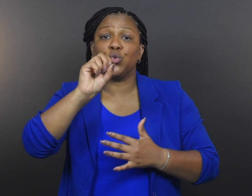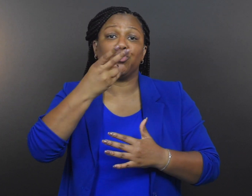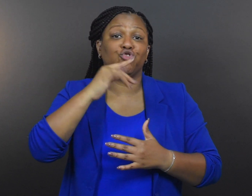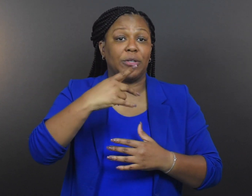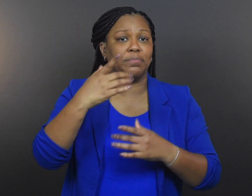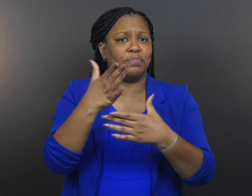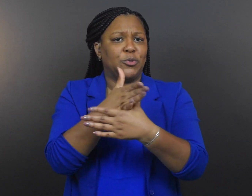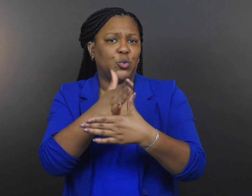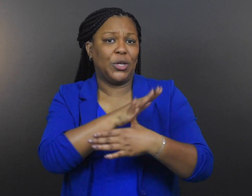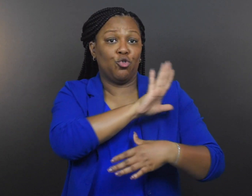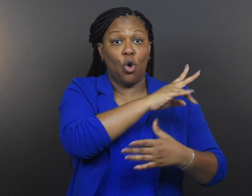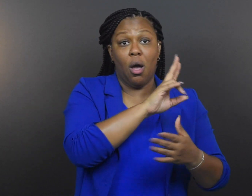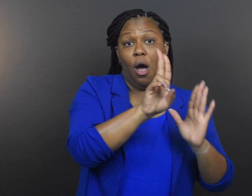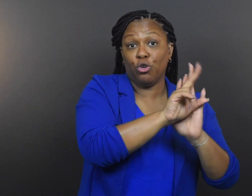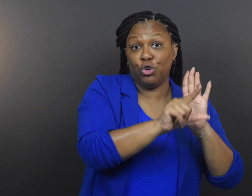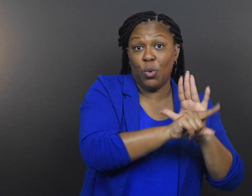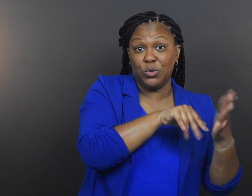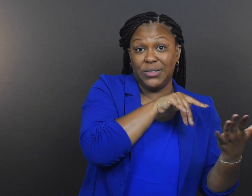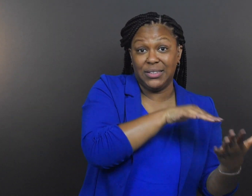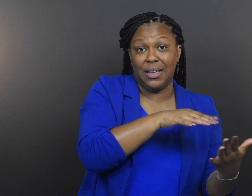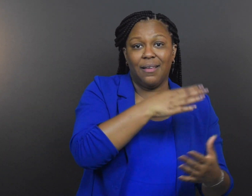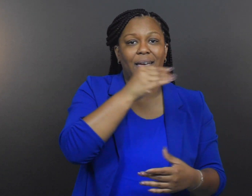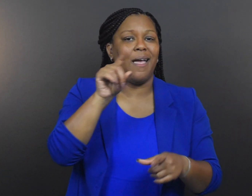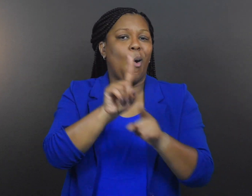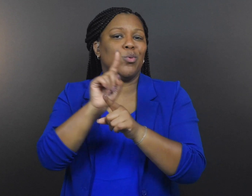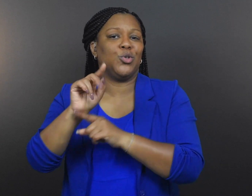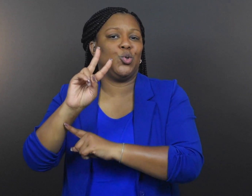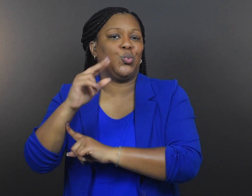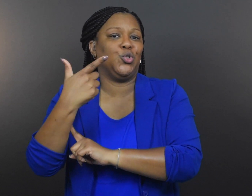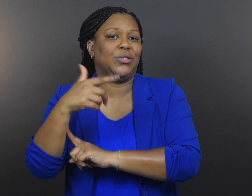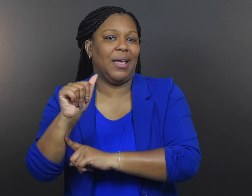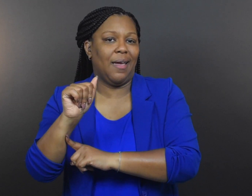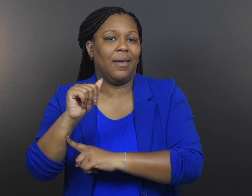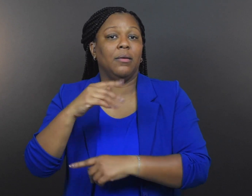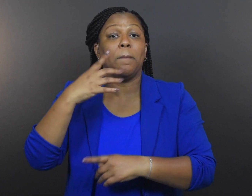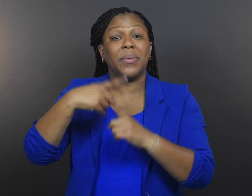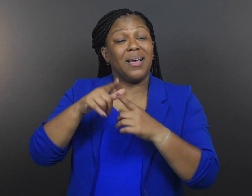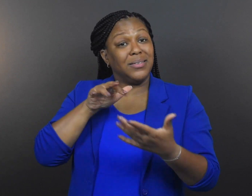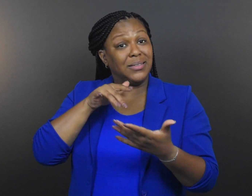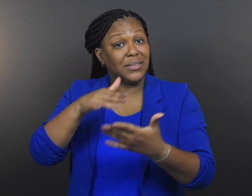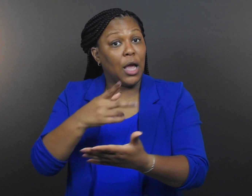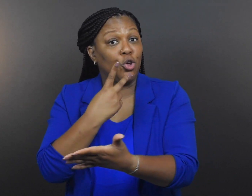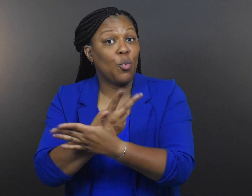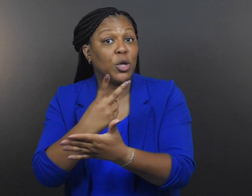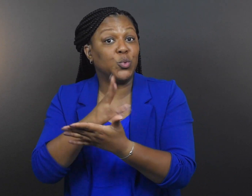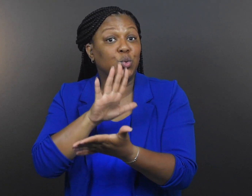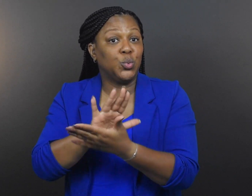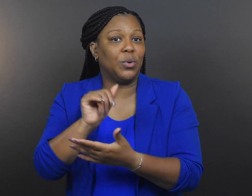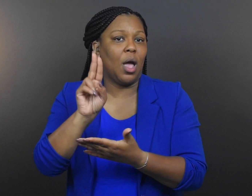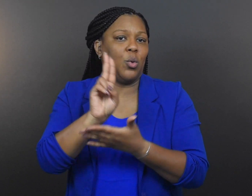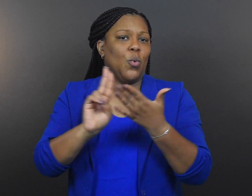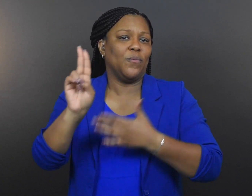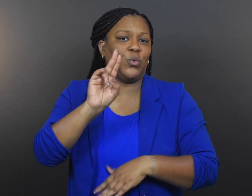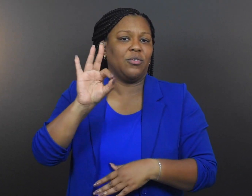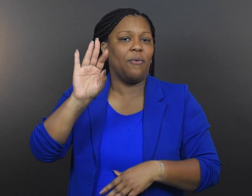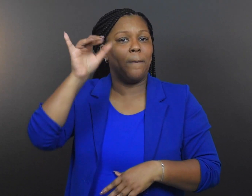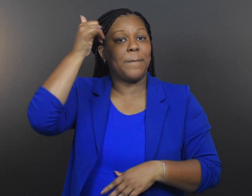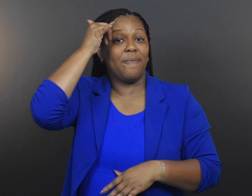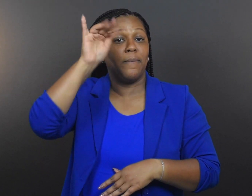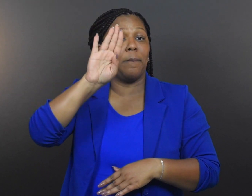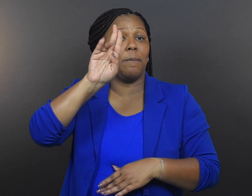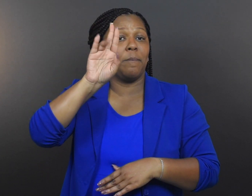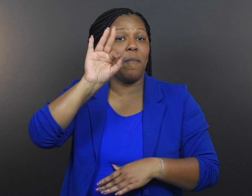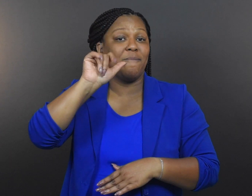study—also at UGA—and graduate school at the University at Buffalo in New York.